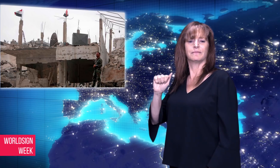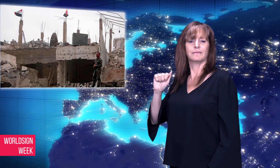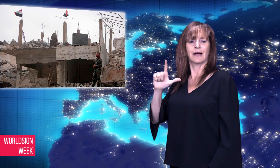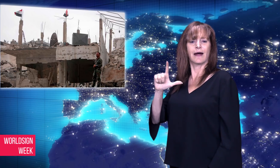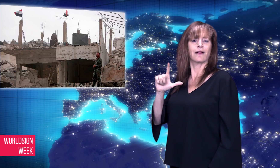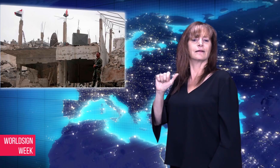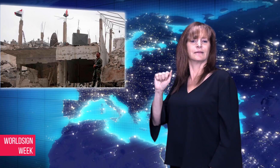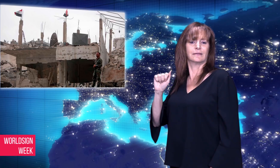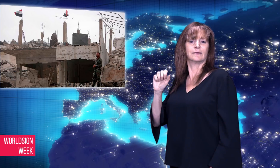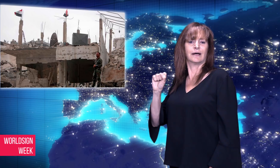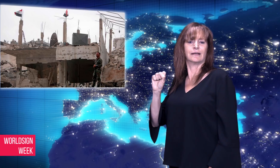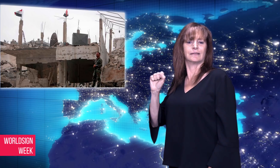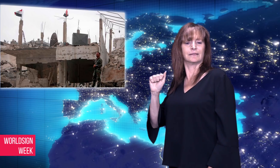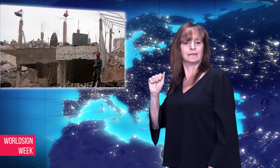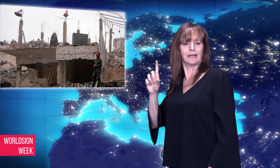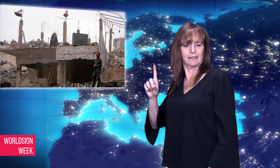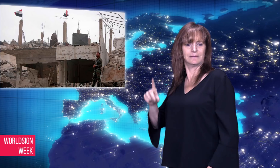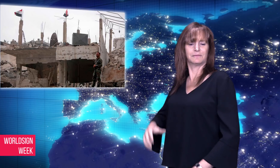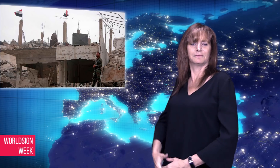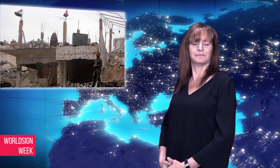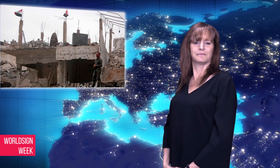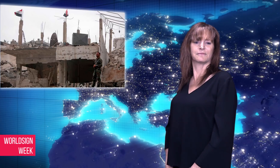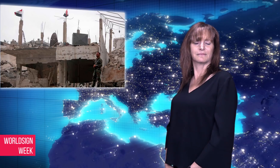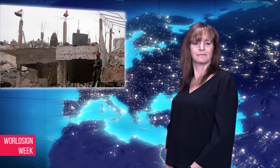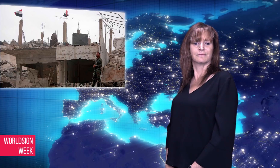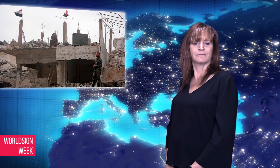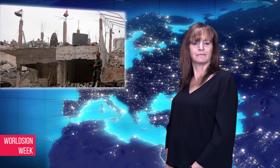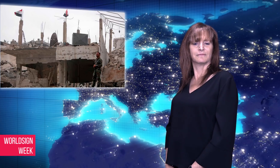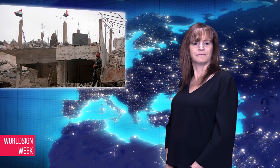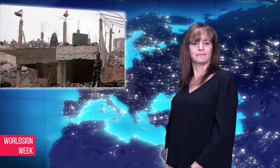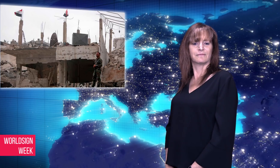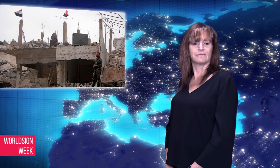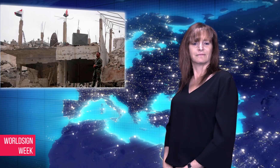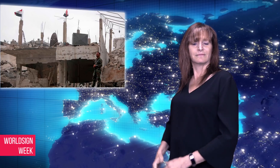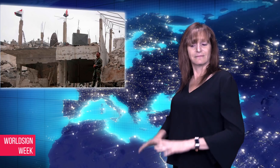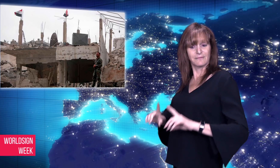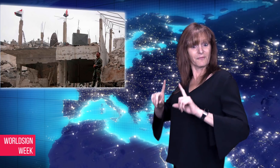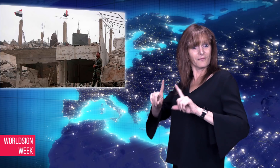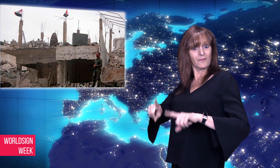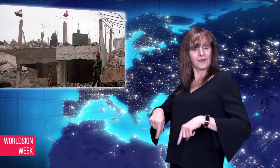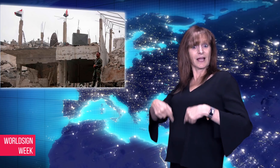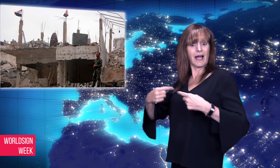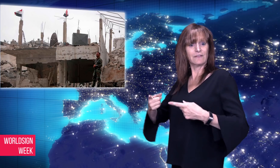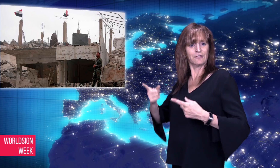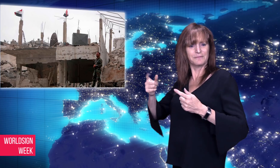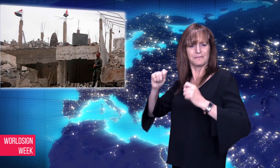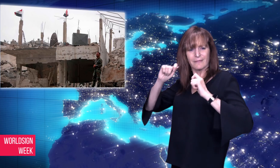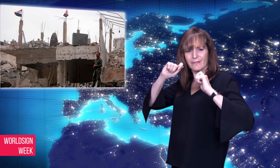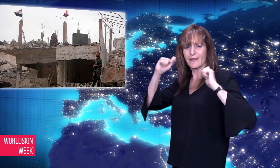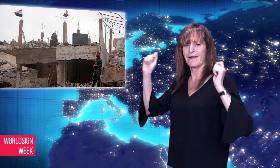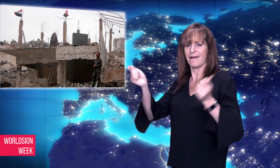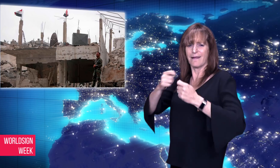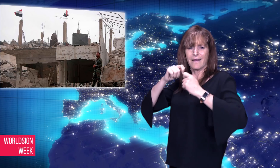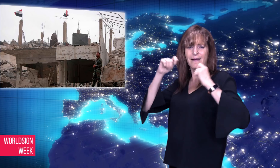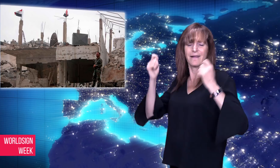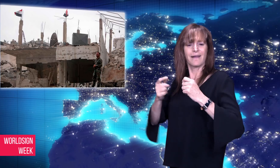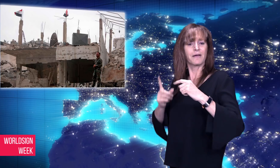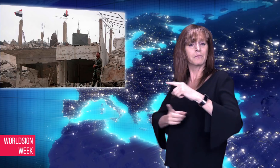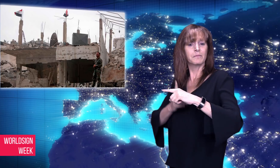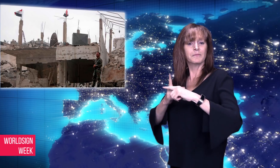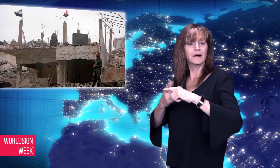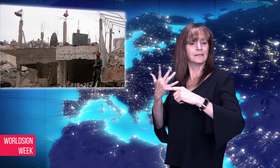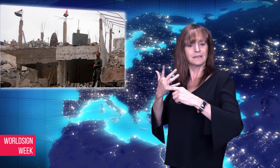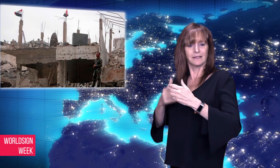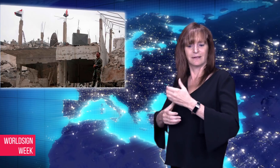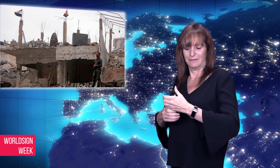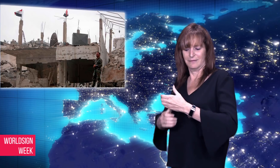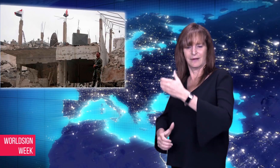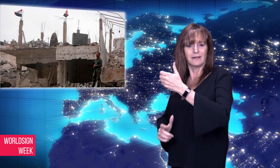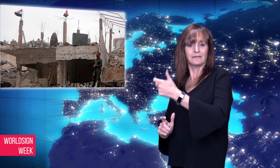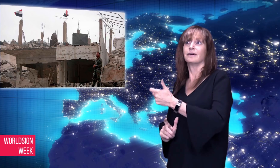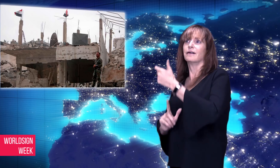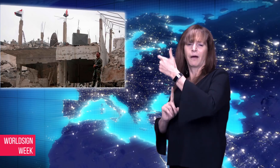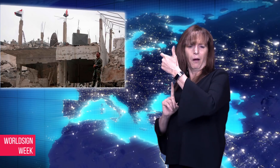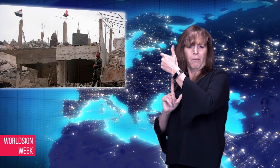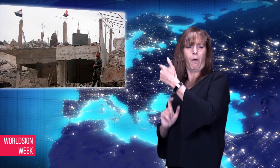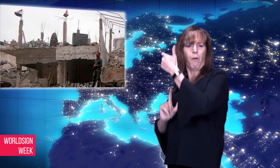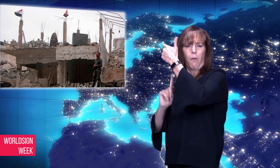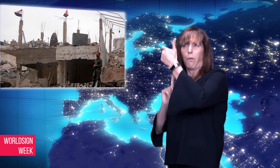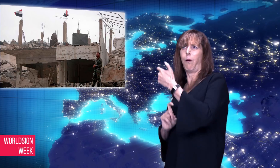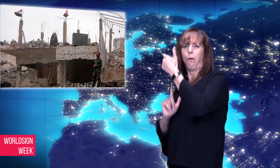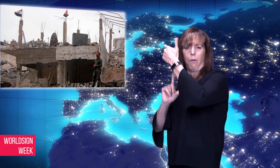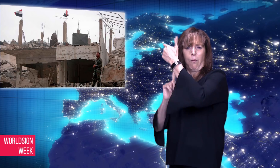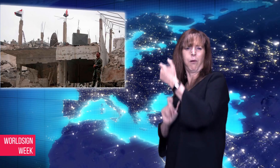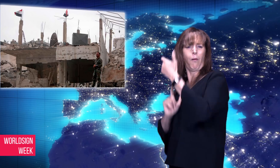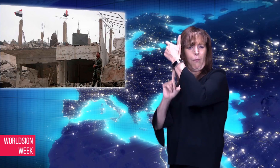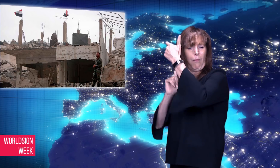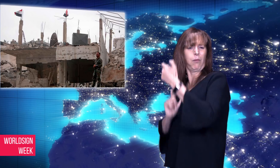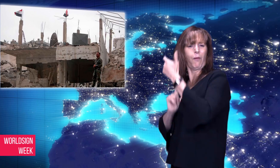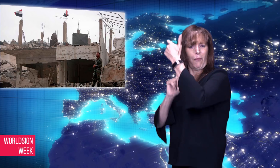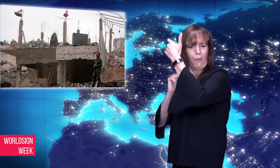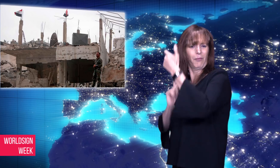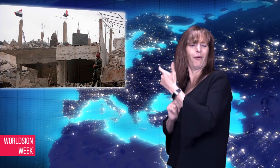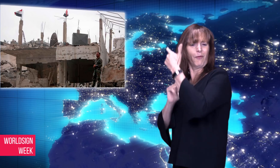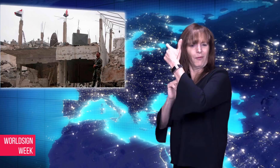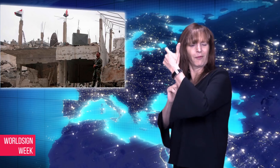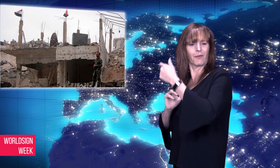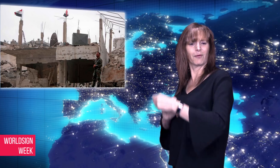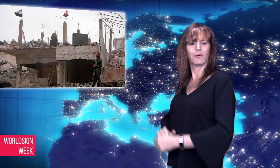their rifles into the air.